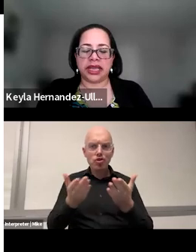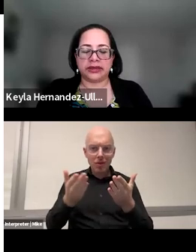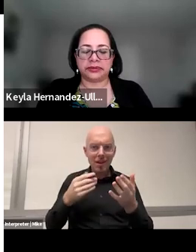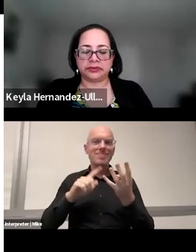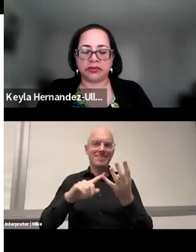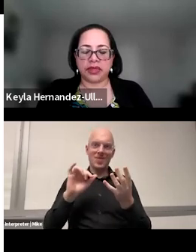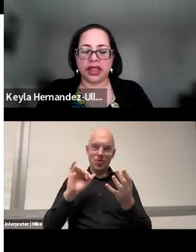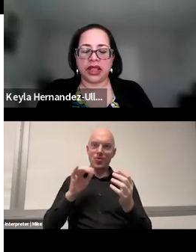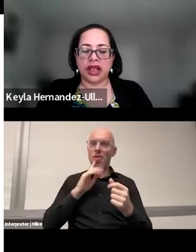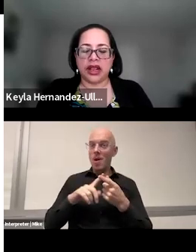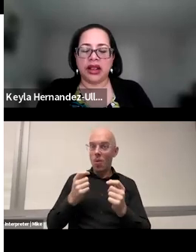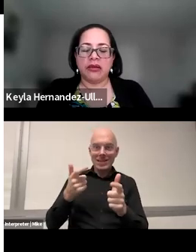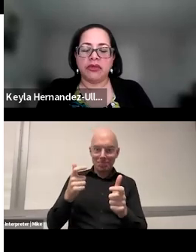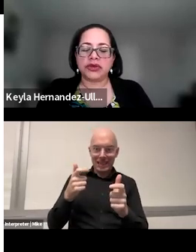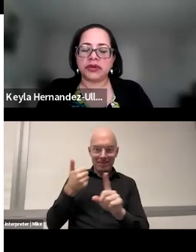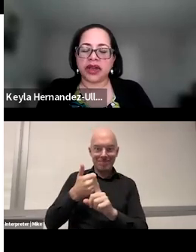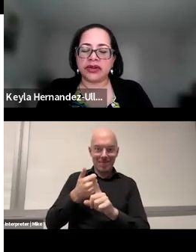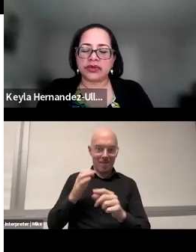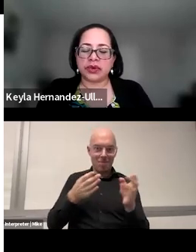Keyla Hernandez-Ulloa: speed that will be provided in the plan.